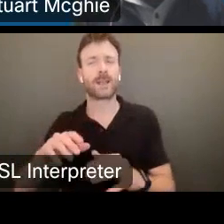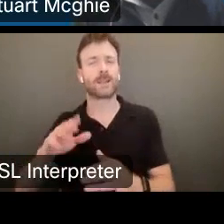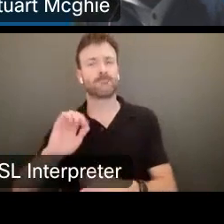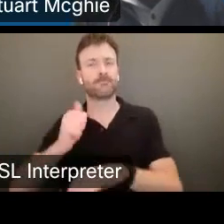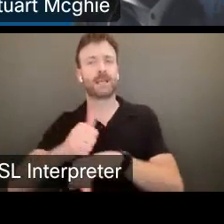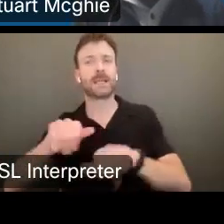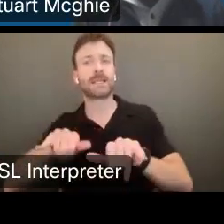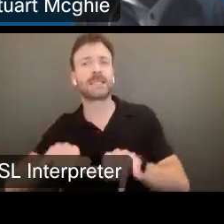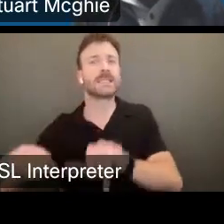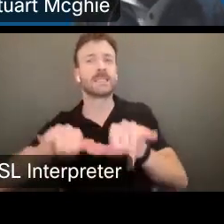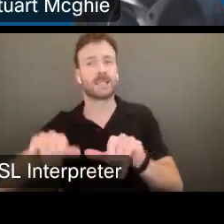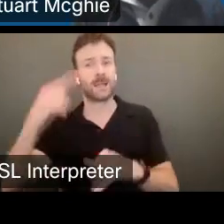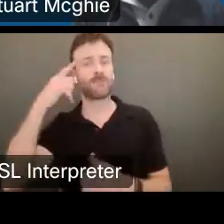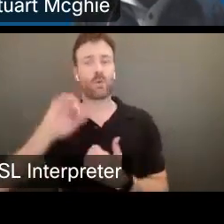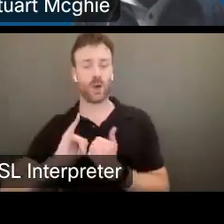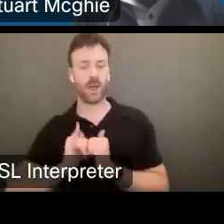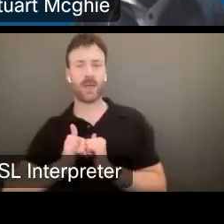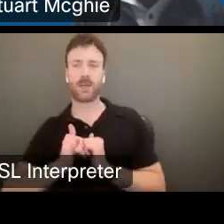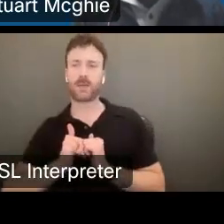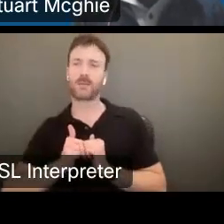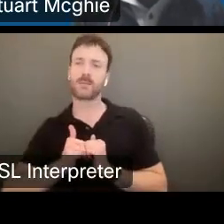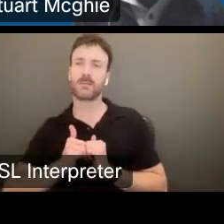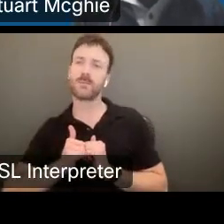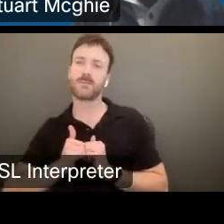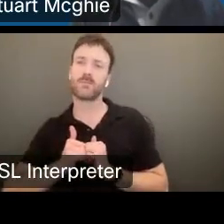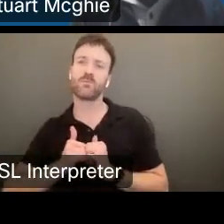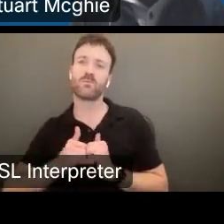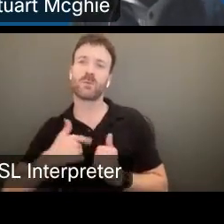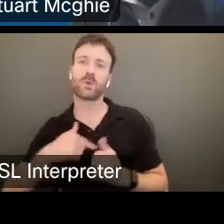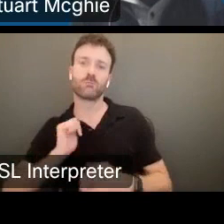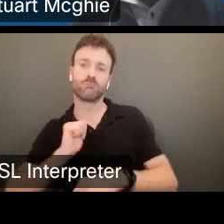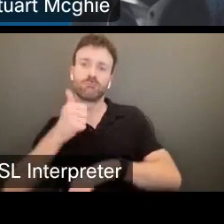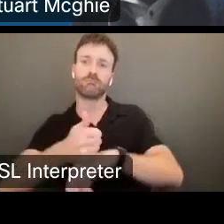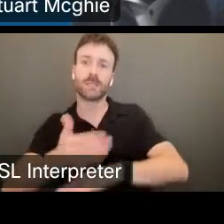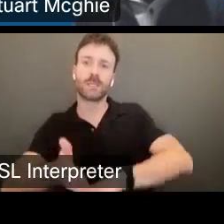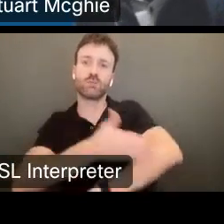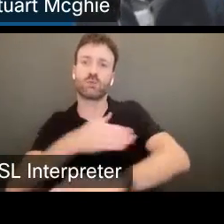we're going to implement and improve the accessibility measures.